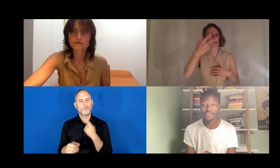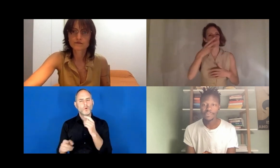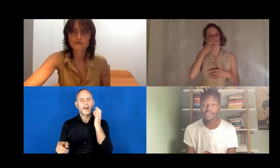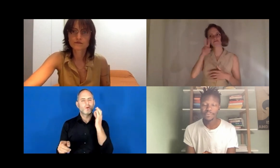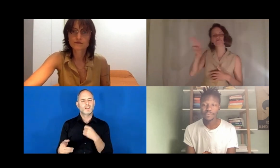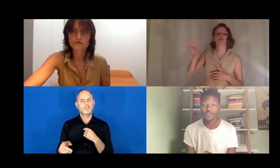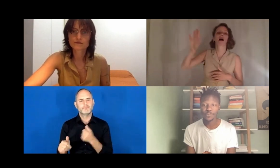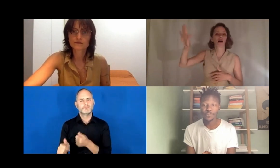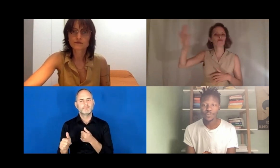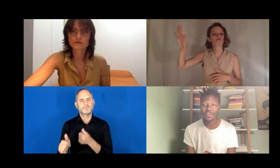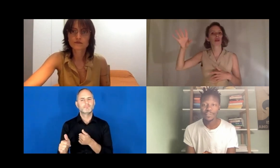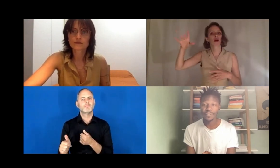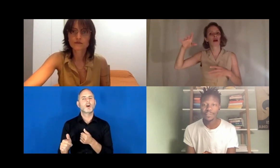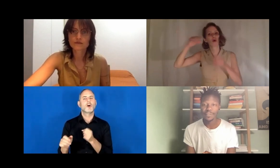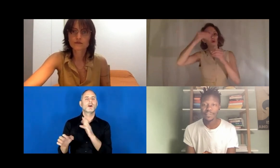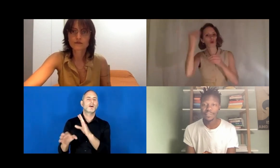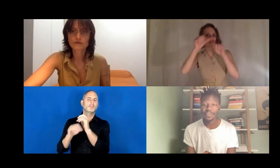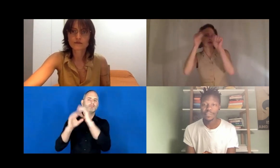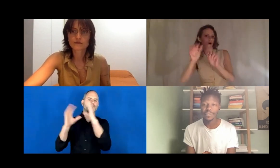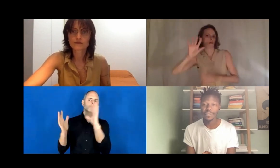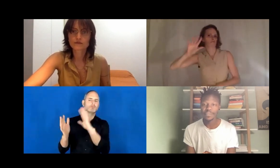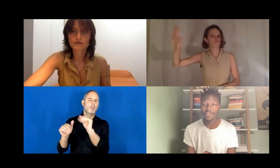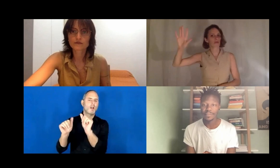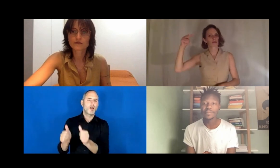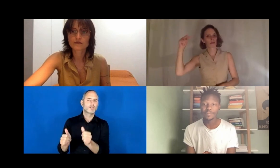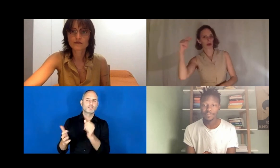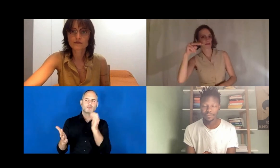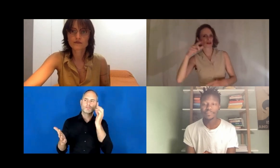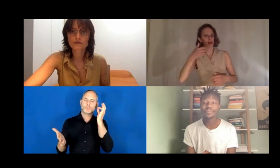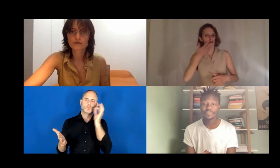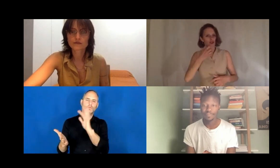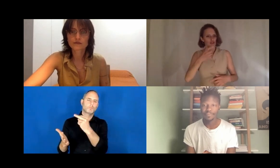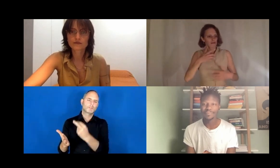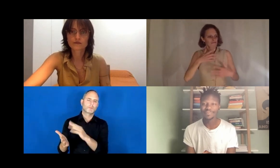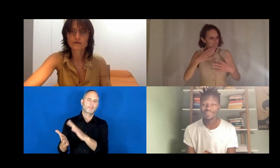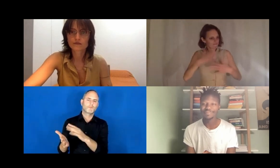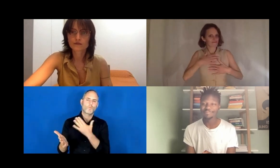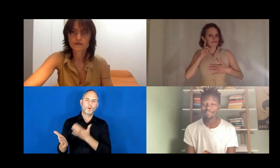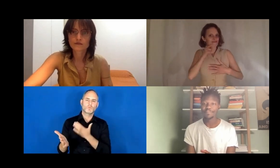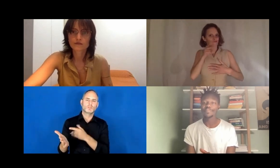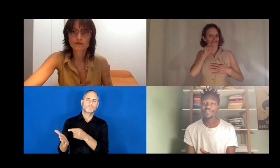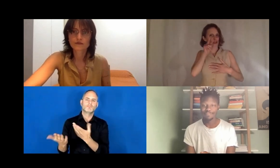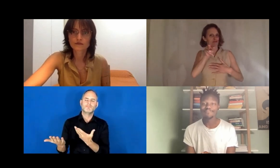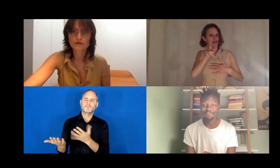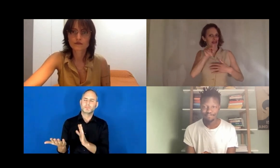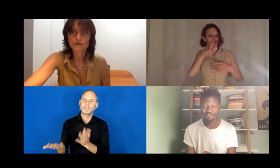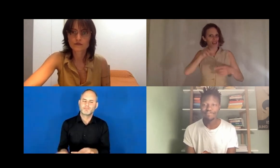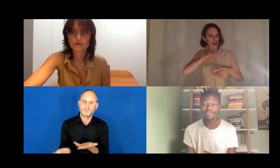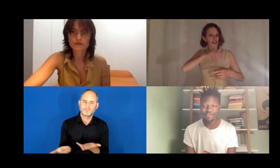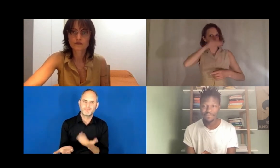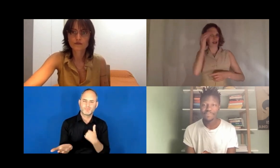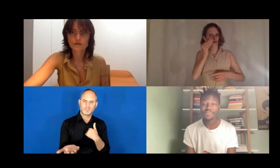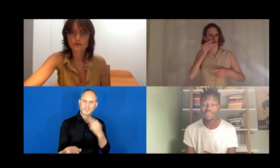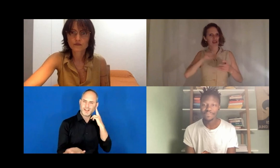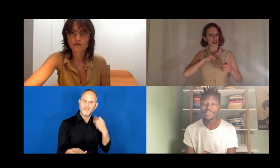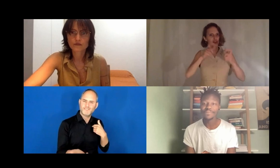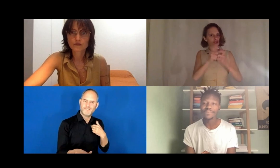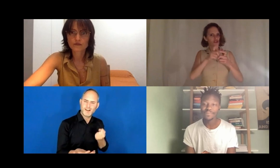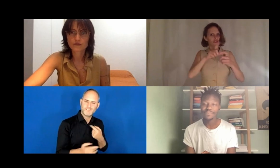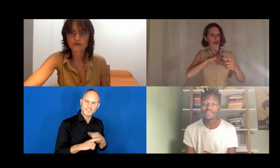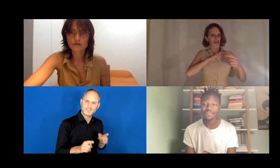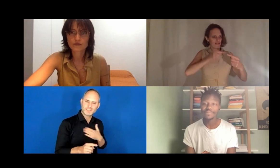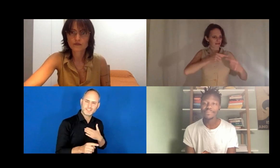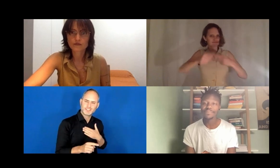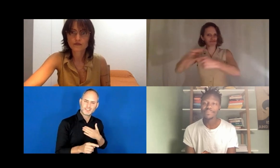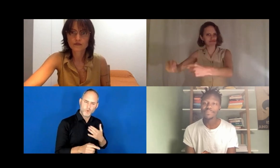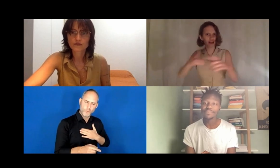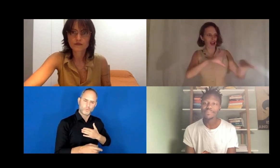And while I was working in these art forms and genres, I was always reflecting I want to do my own thing.